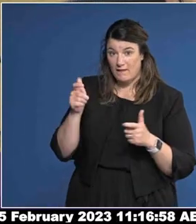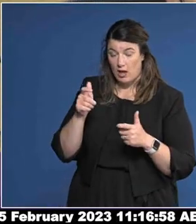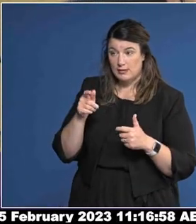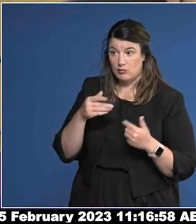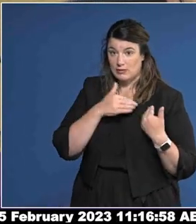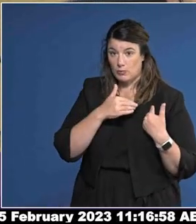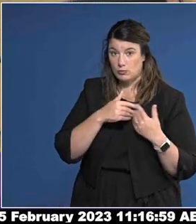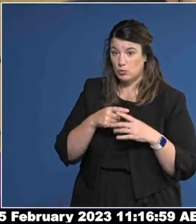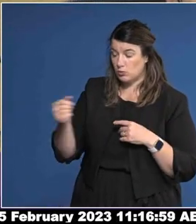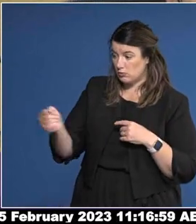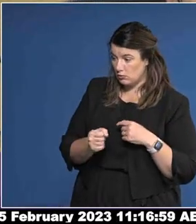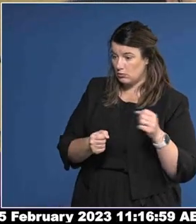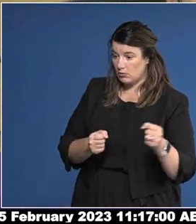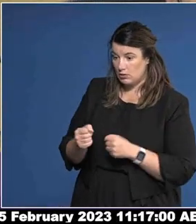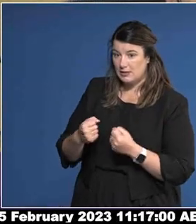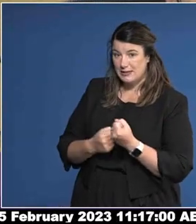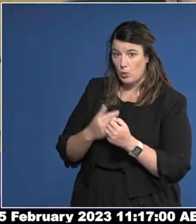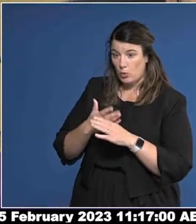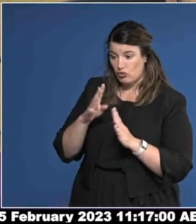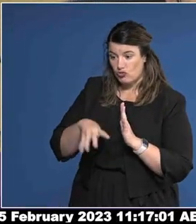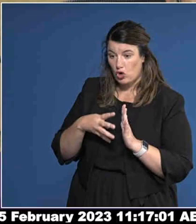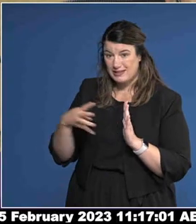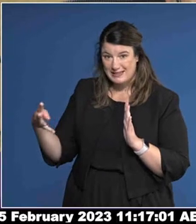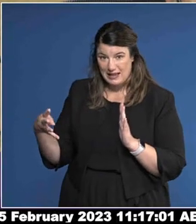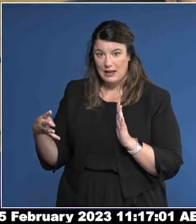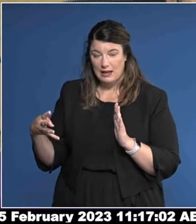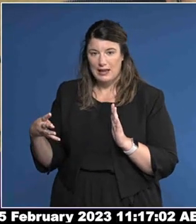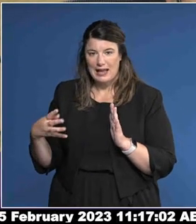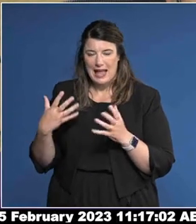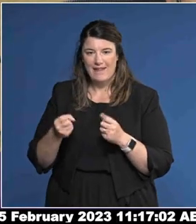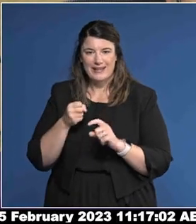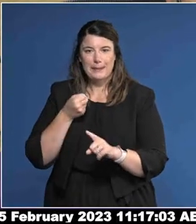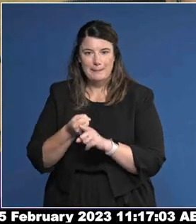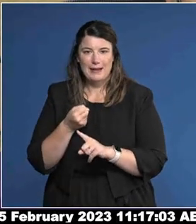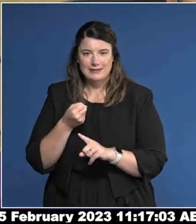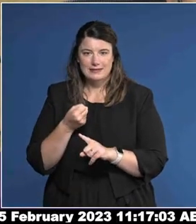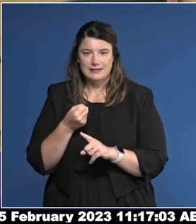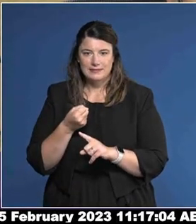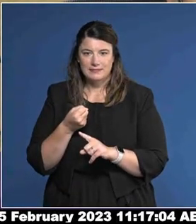workers seemed to have some implication as to whether or not the support workers felt